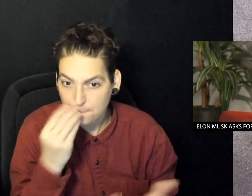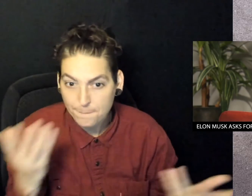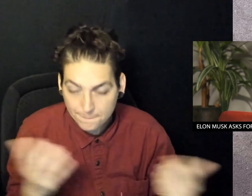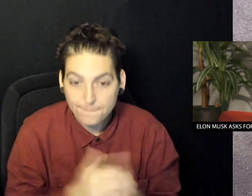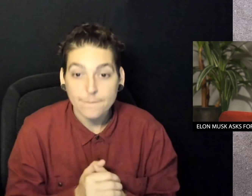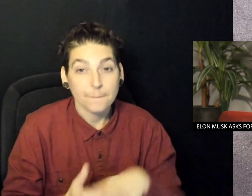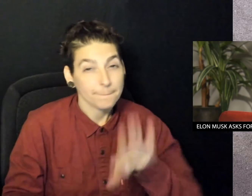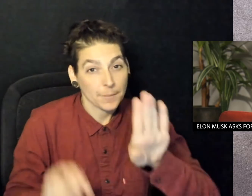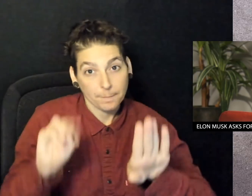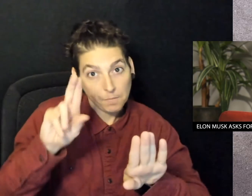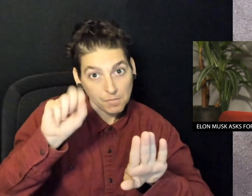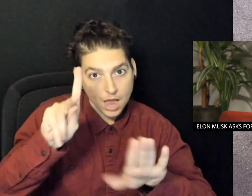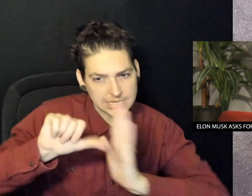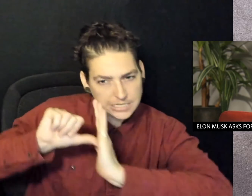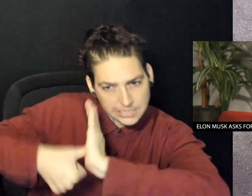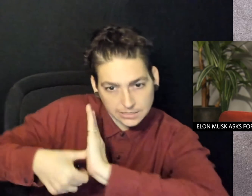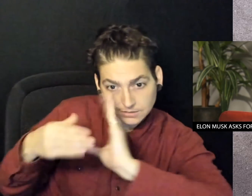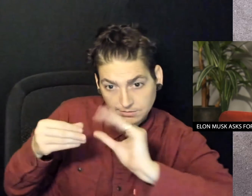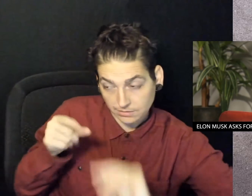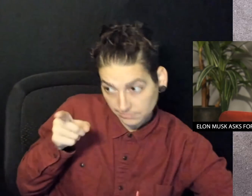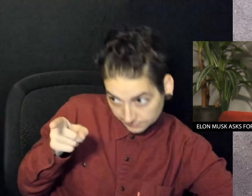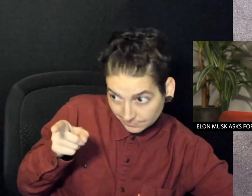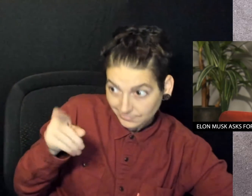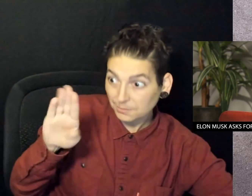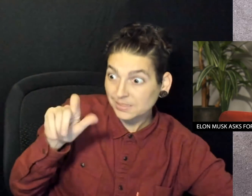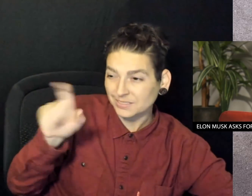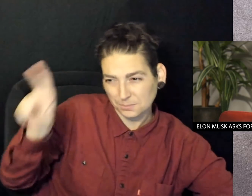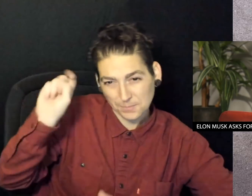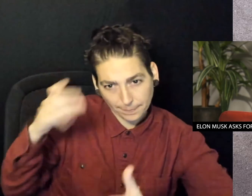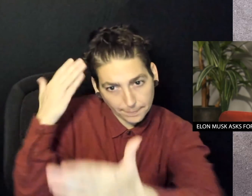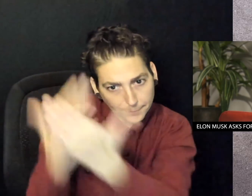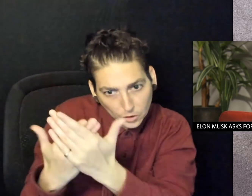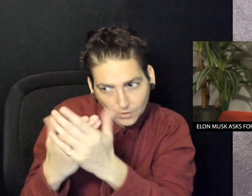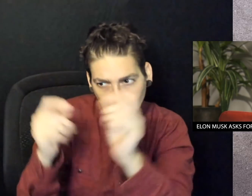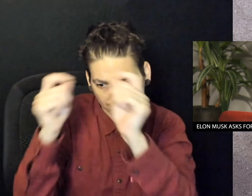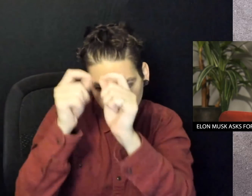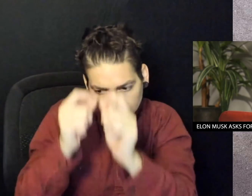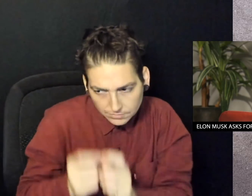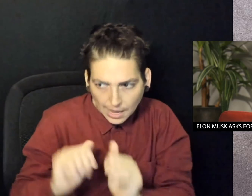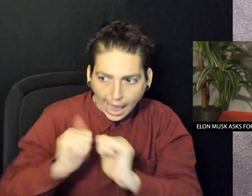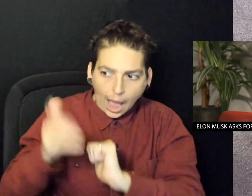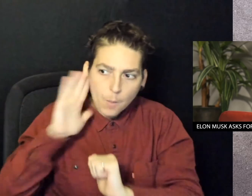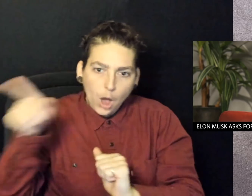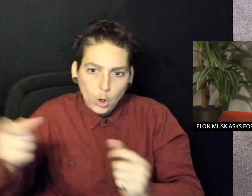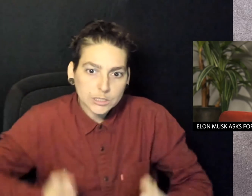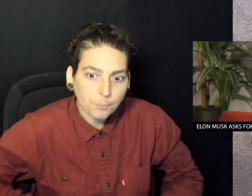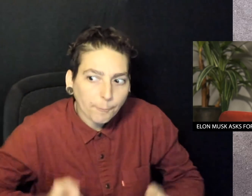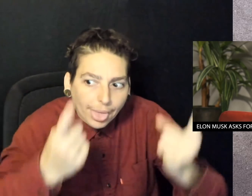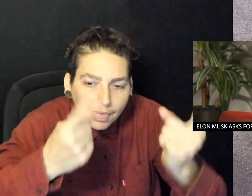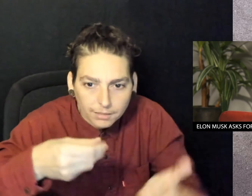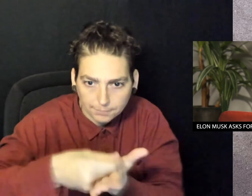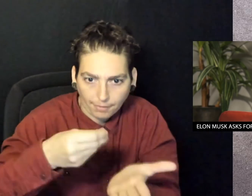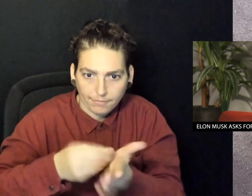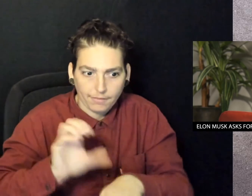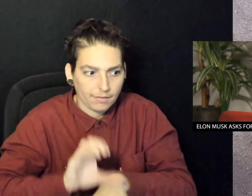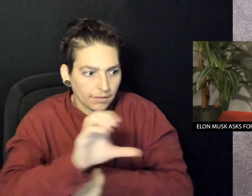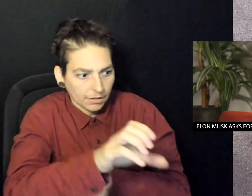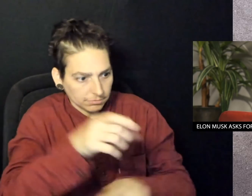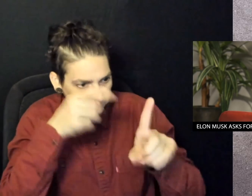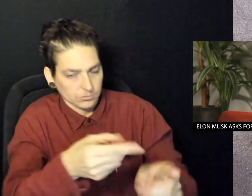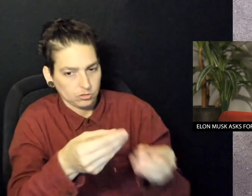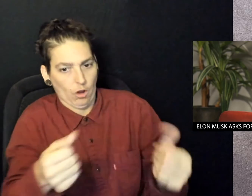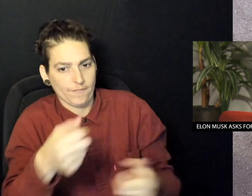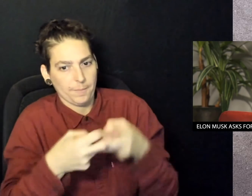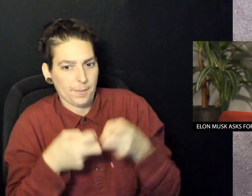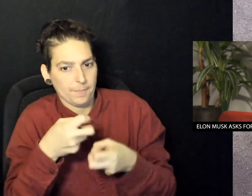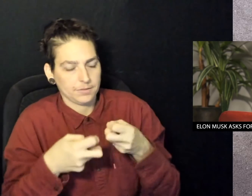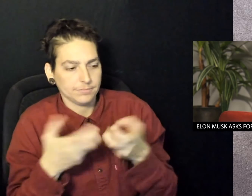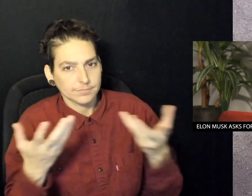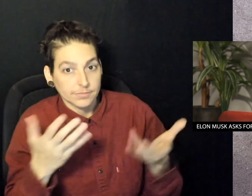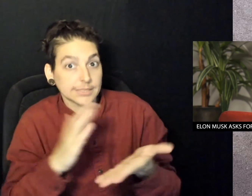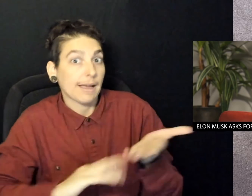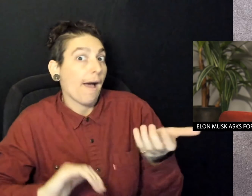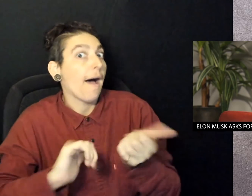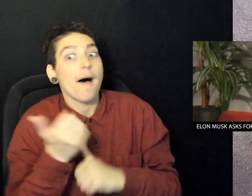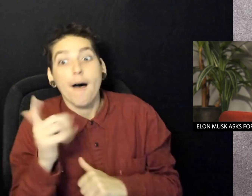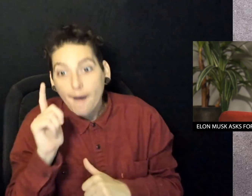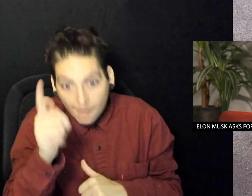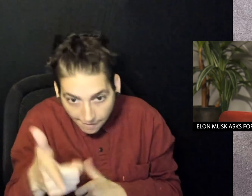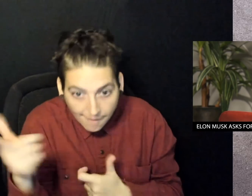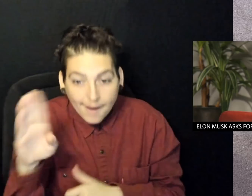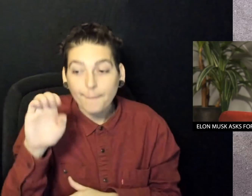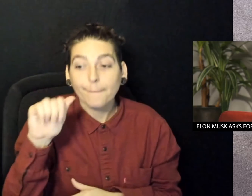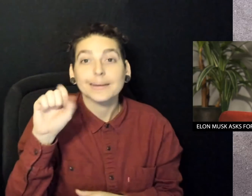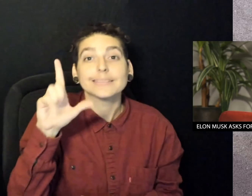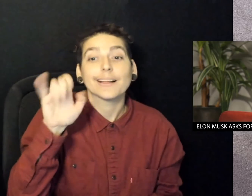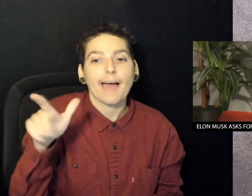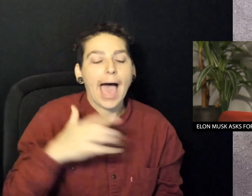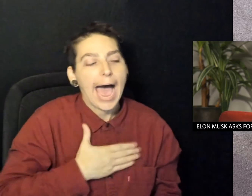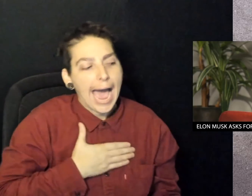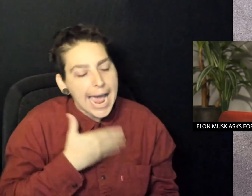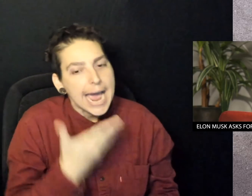from famine but Musk said Beasley must provide proof of how the money would be spent to solve